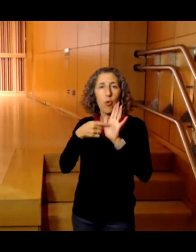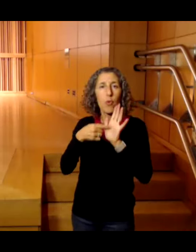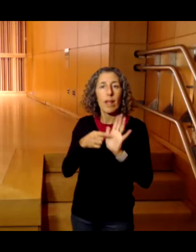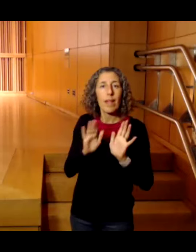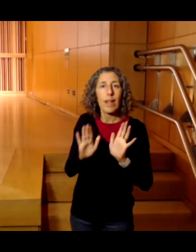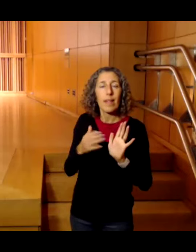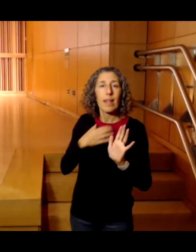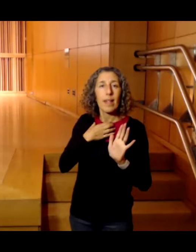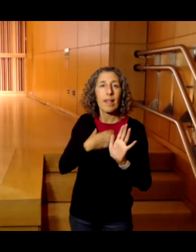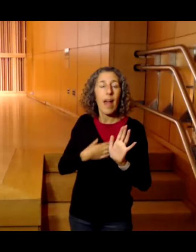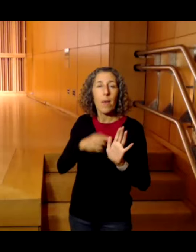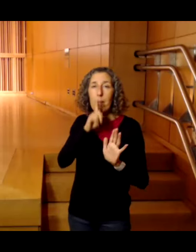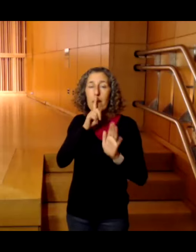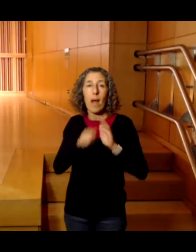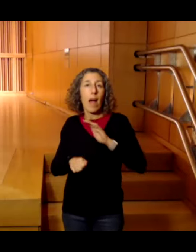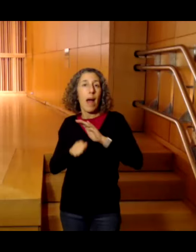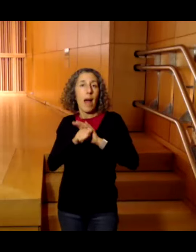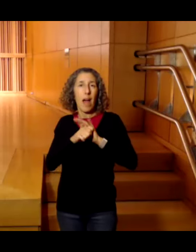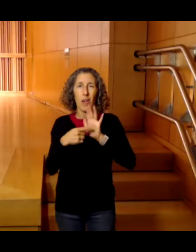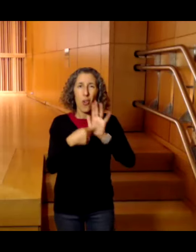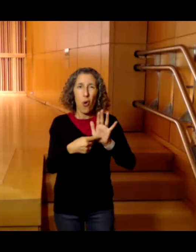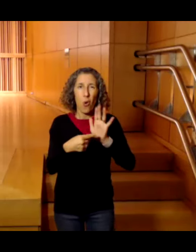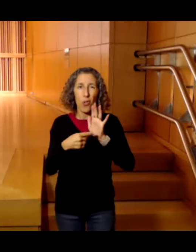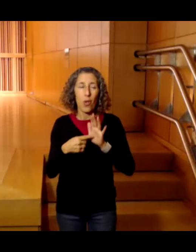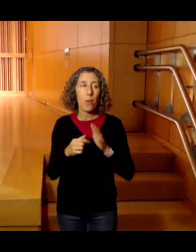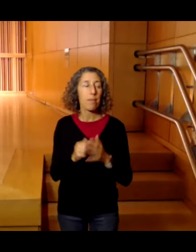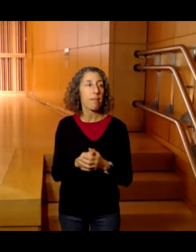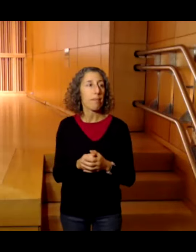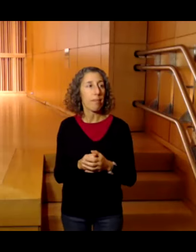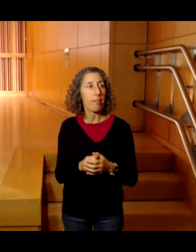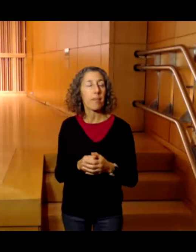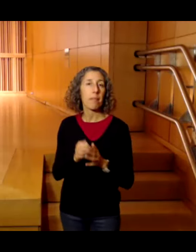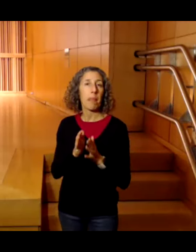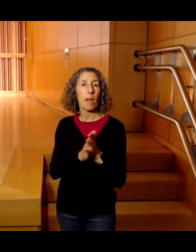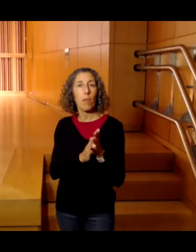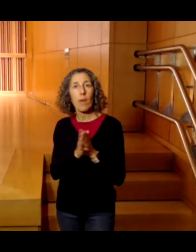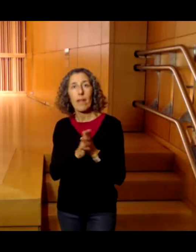Remember what he tells us about the motivation behind titling a book so audaciously?